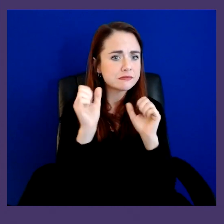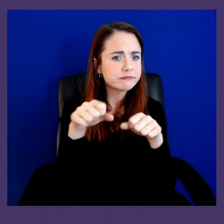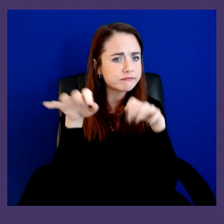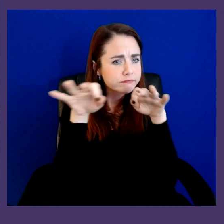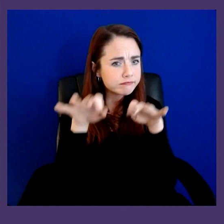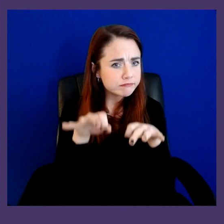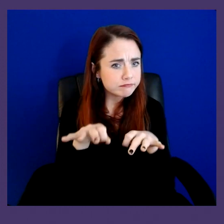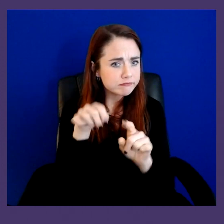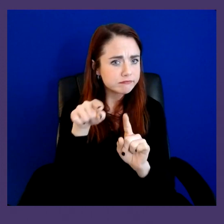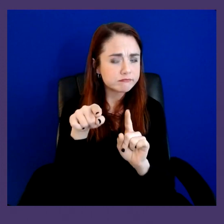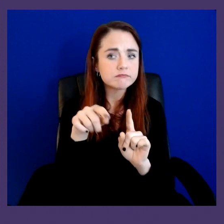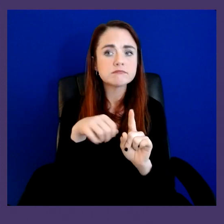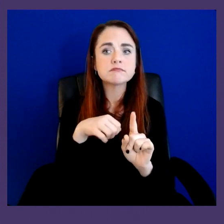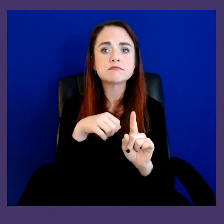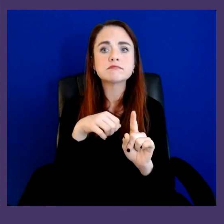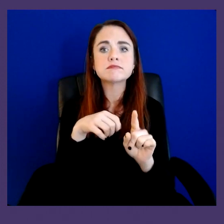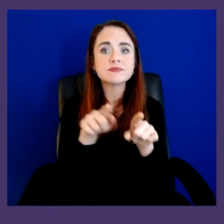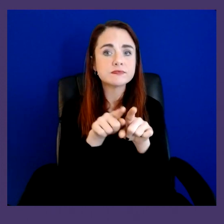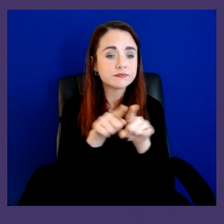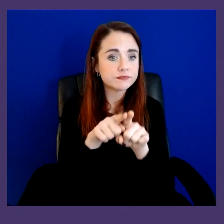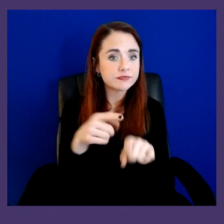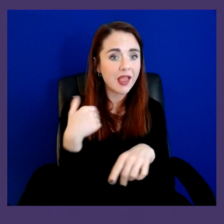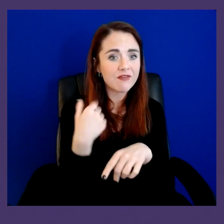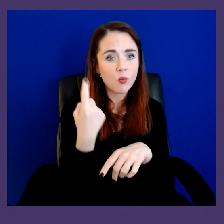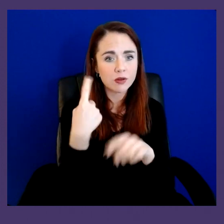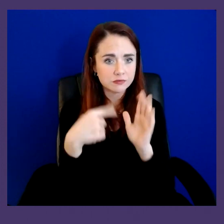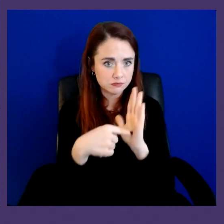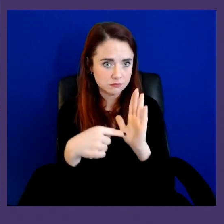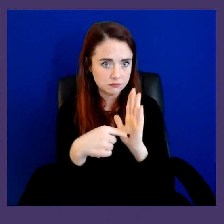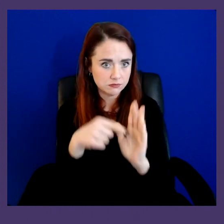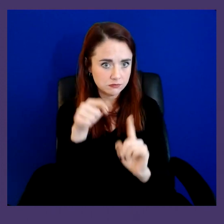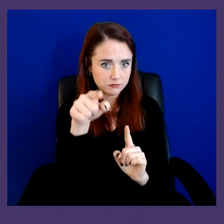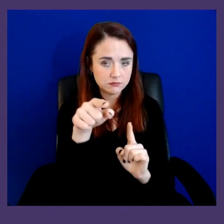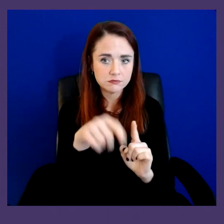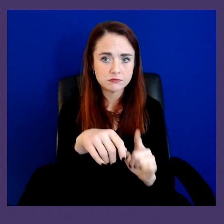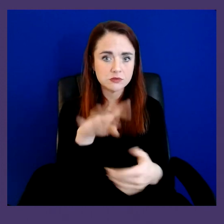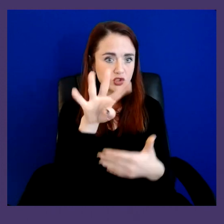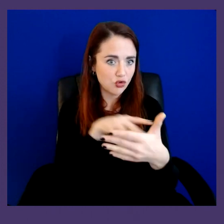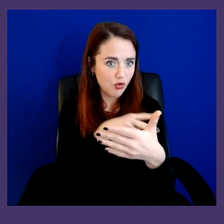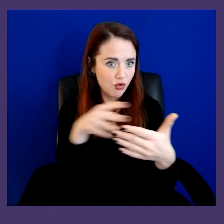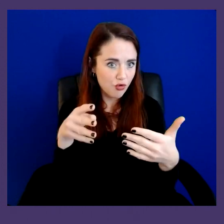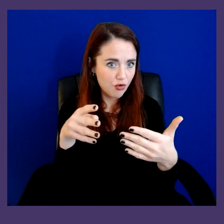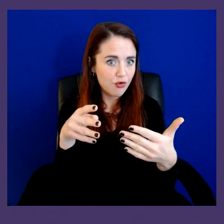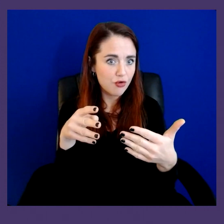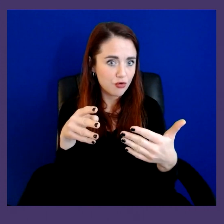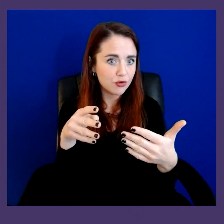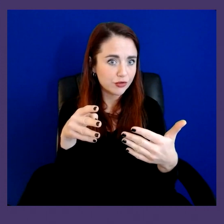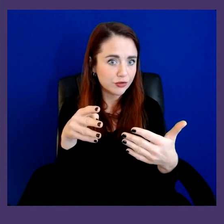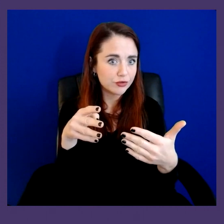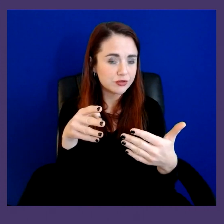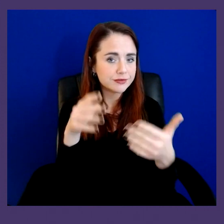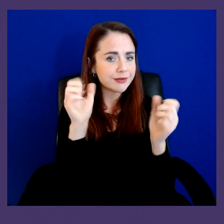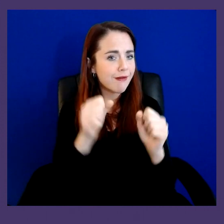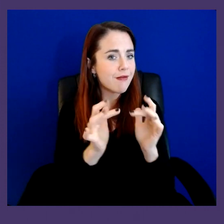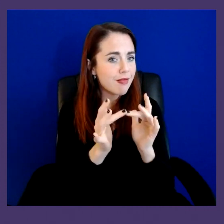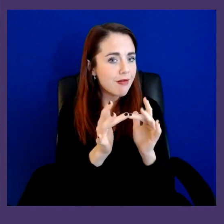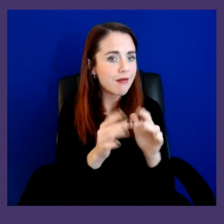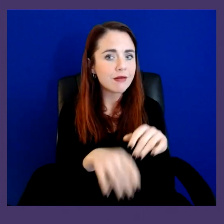Then there's also an example of a chart. It could be online or in a PowerPoint presentation that